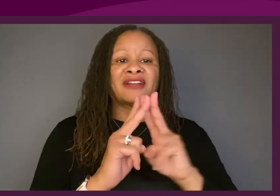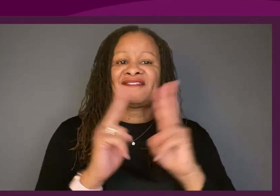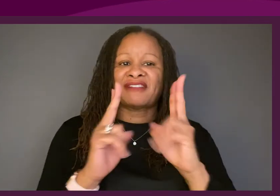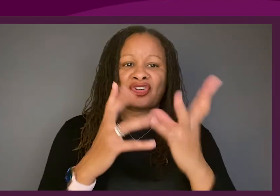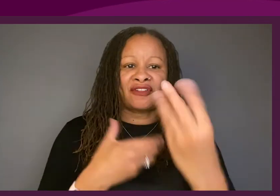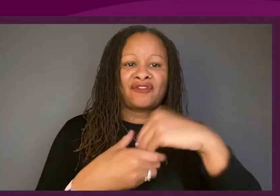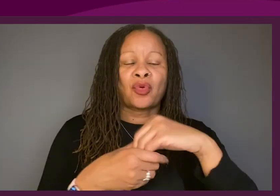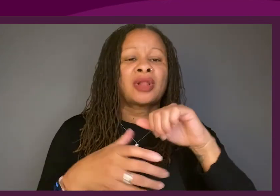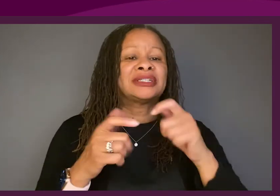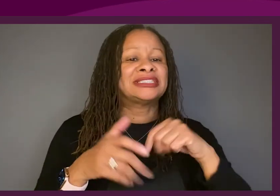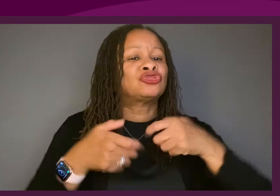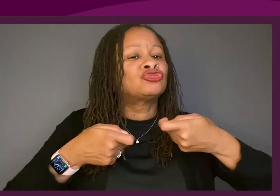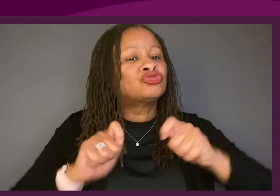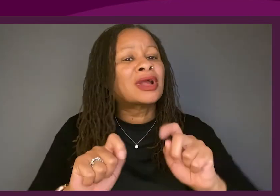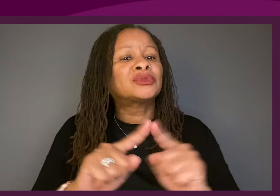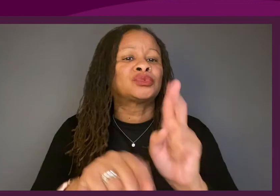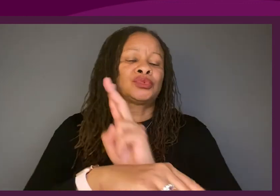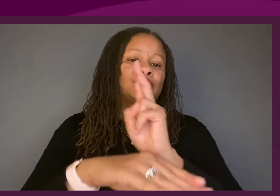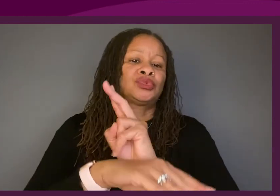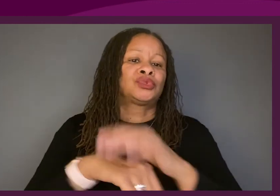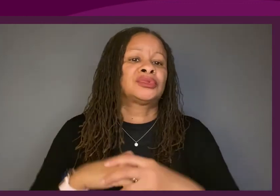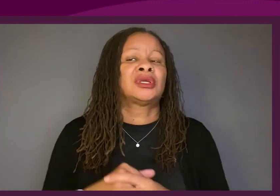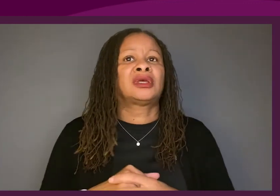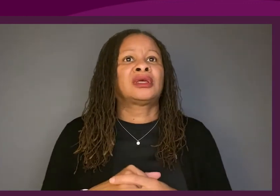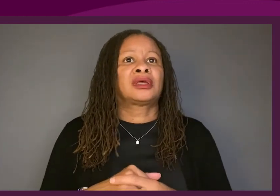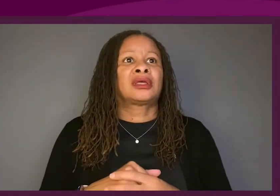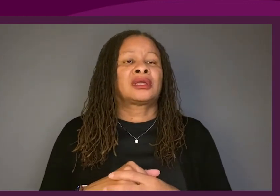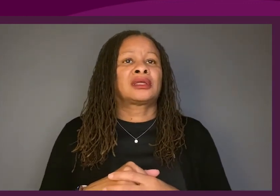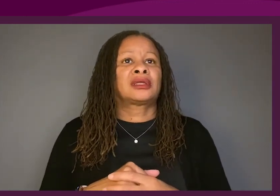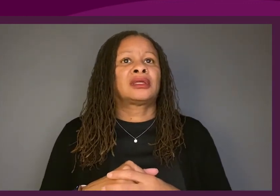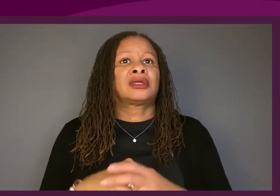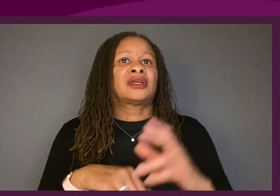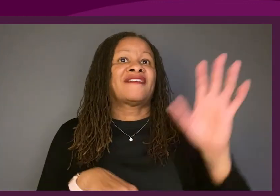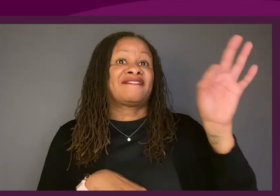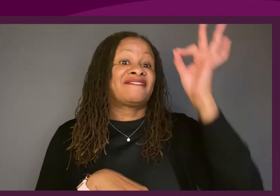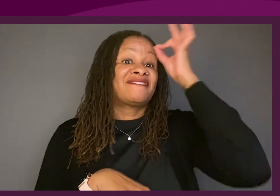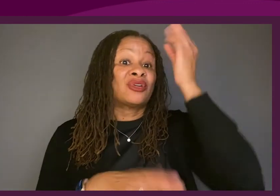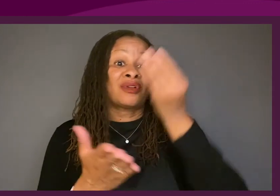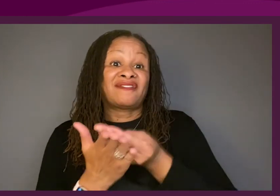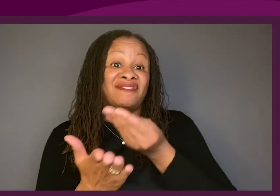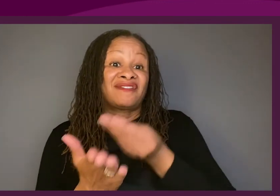is available through the Federal Emergency Management Agency, their public assistance